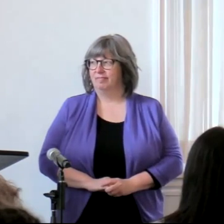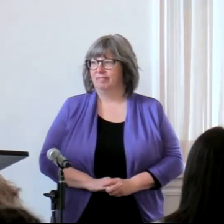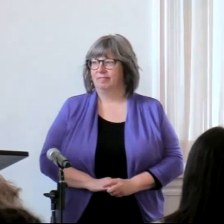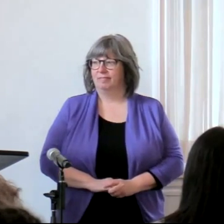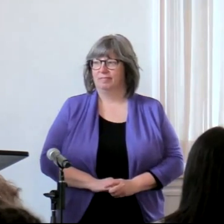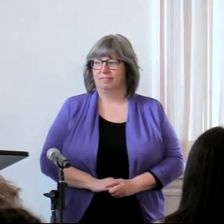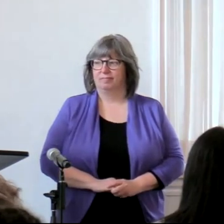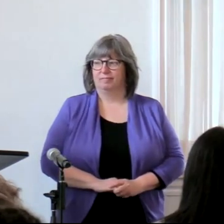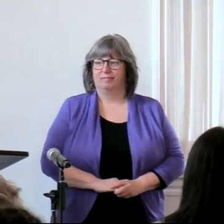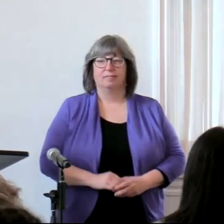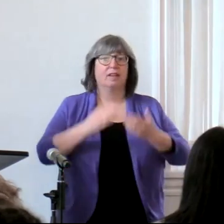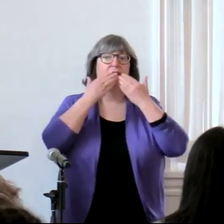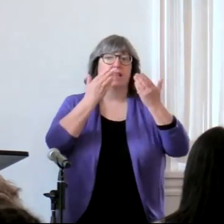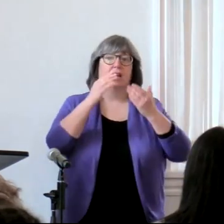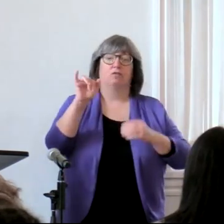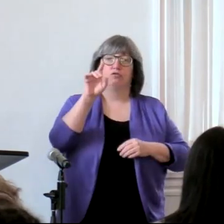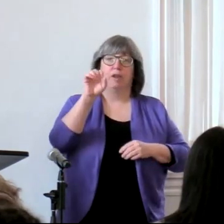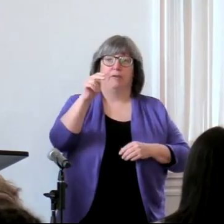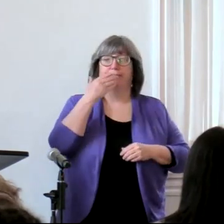Thanks so much for that Jared